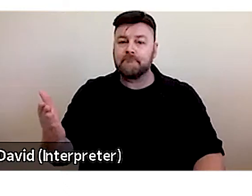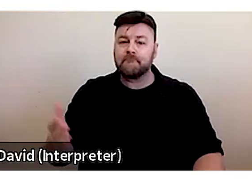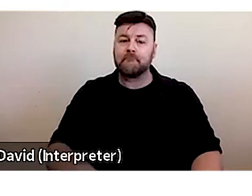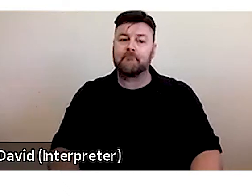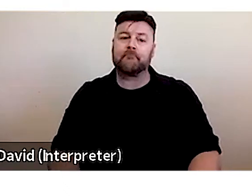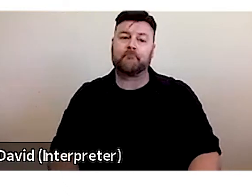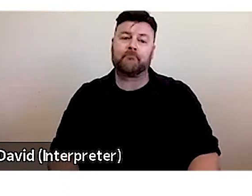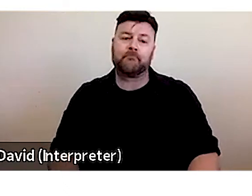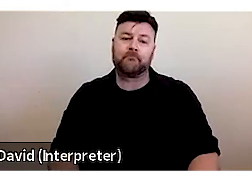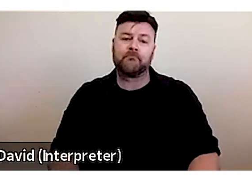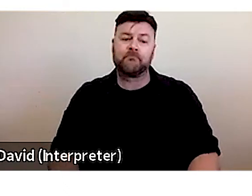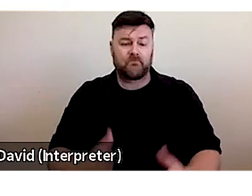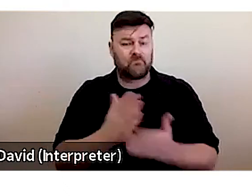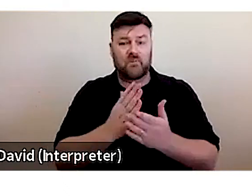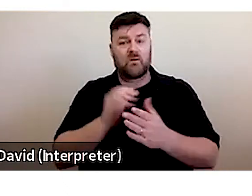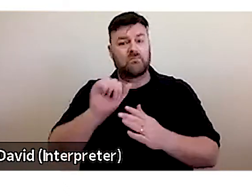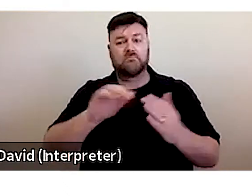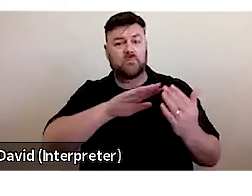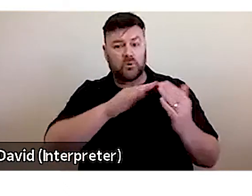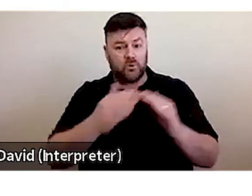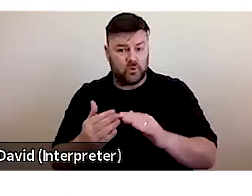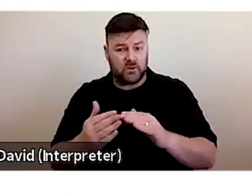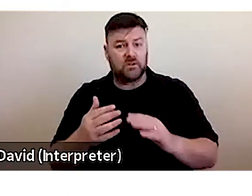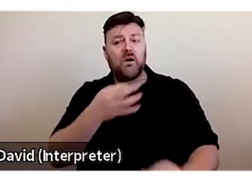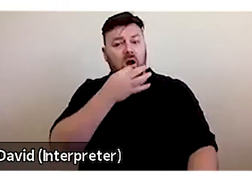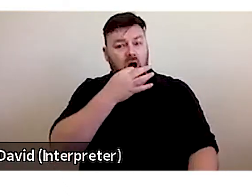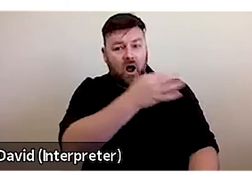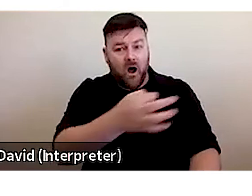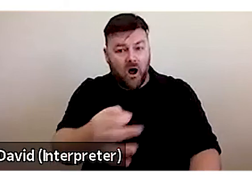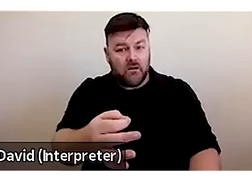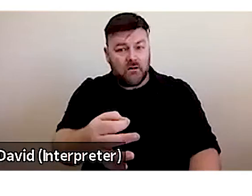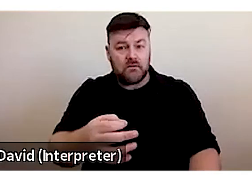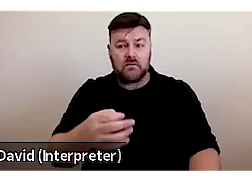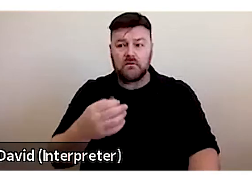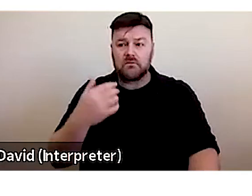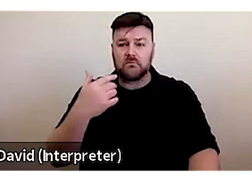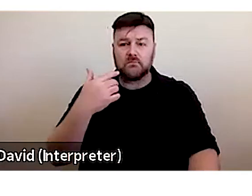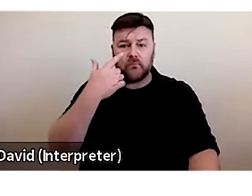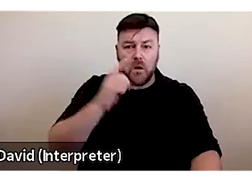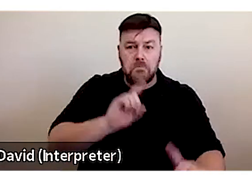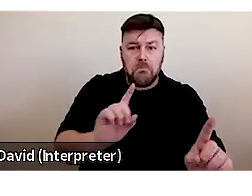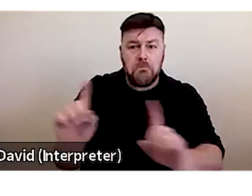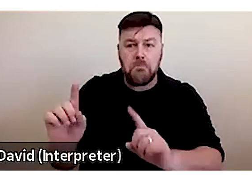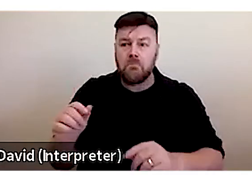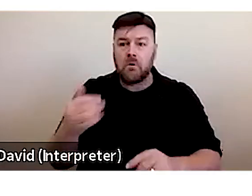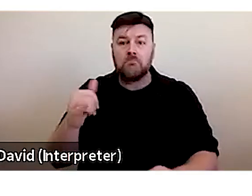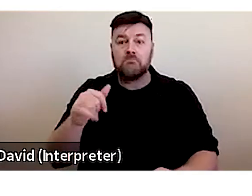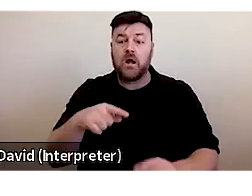Find out what they think will stop maybe they don't mind but get into